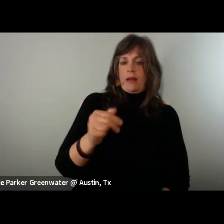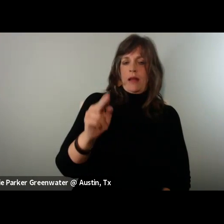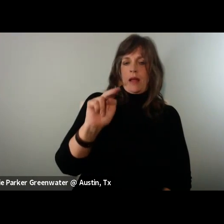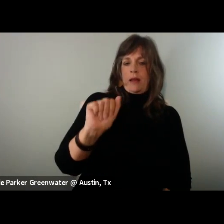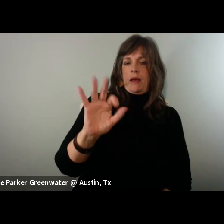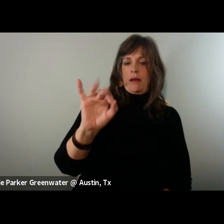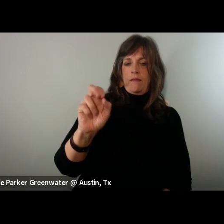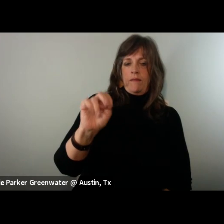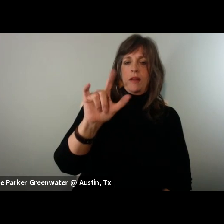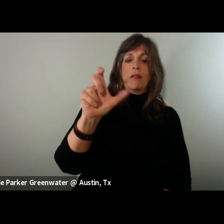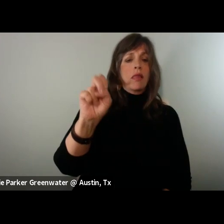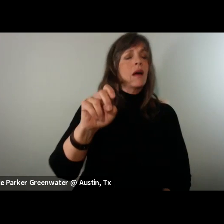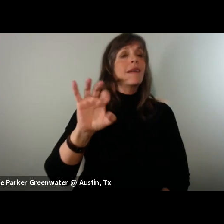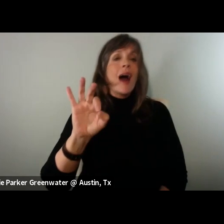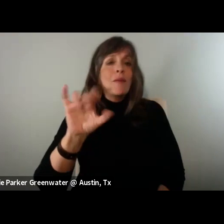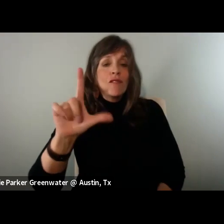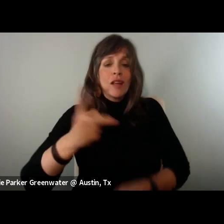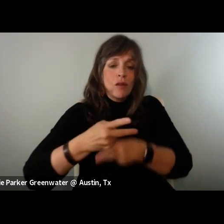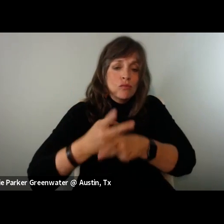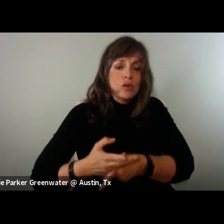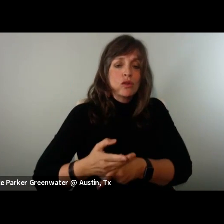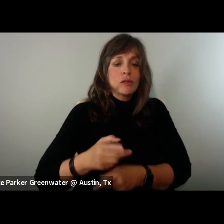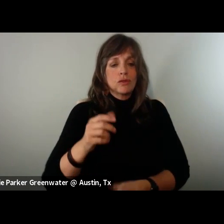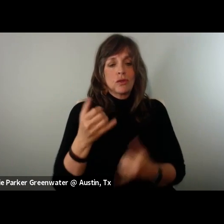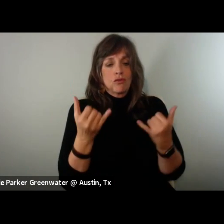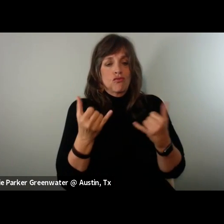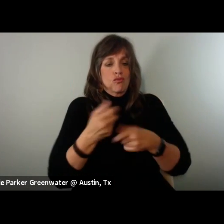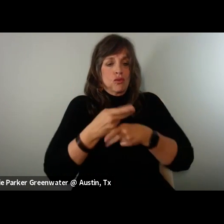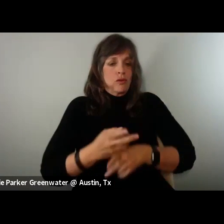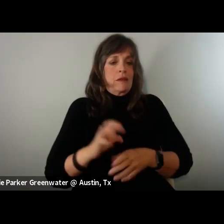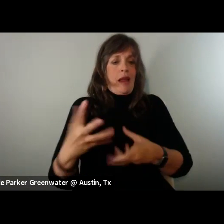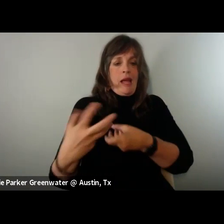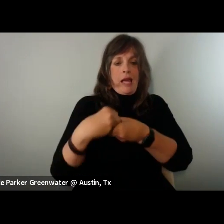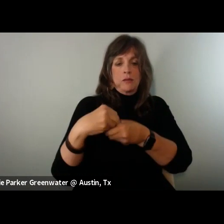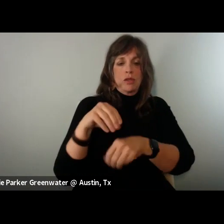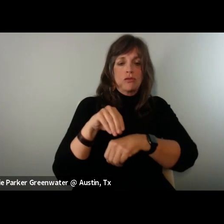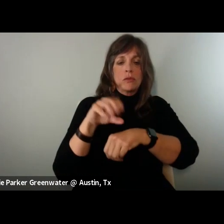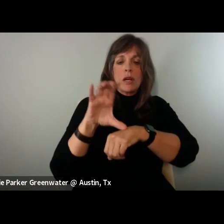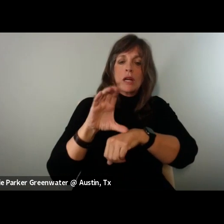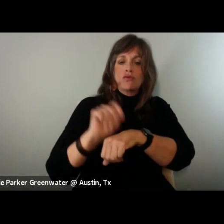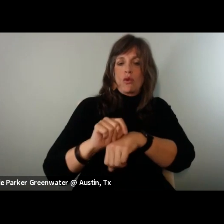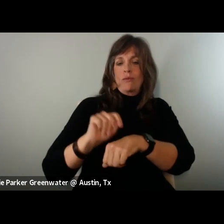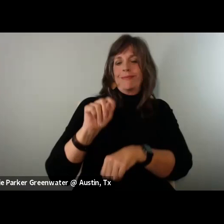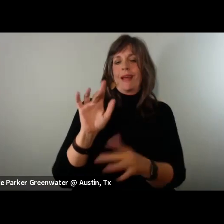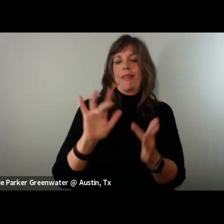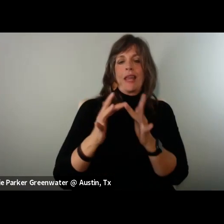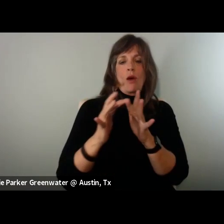current producing an Engagement Consultant for the Network of Ensemble Theaters, and former Associate Director of Conferences